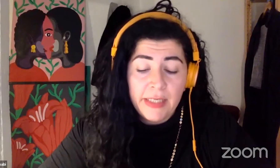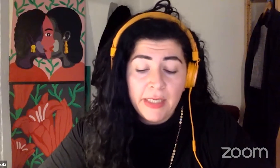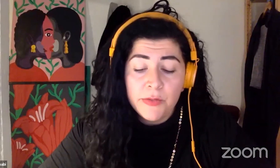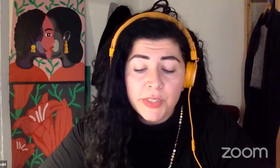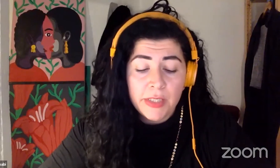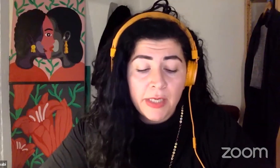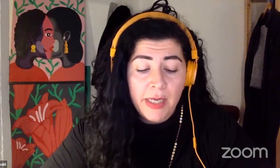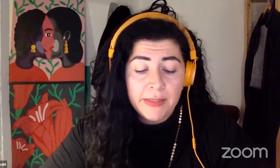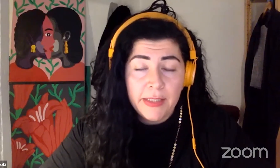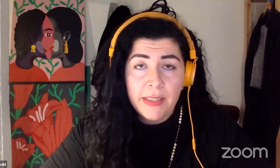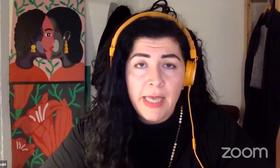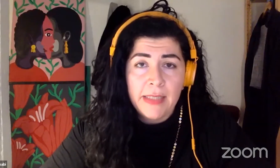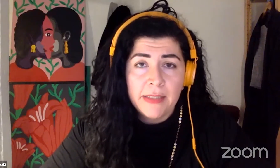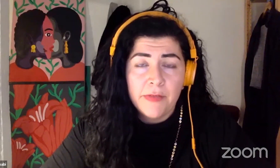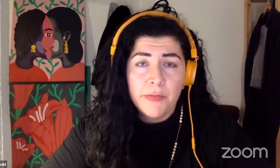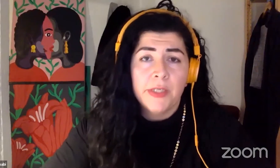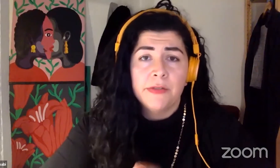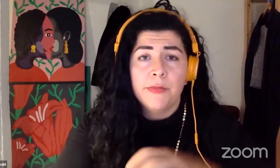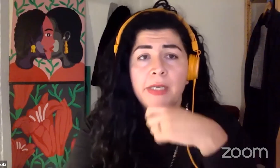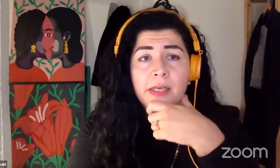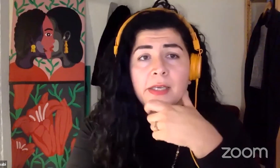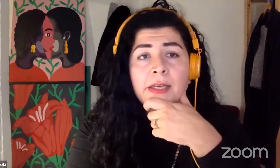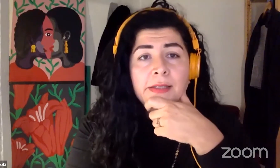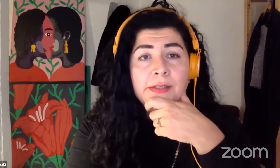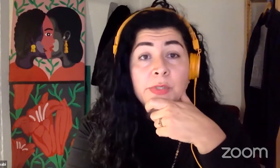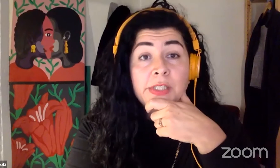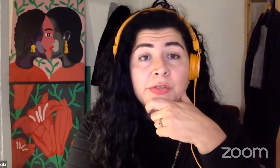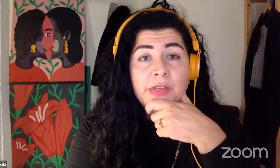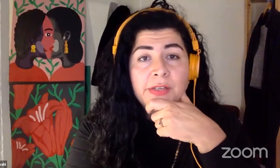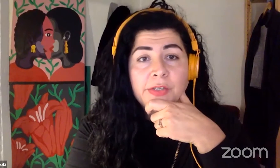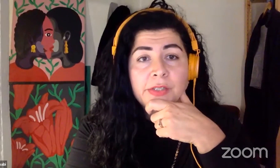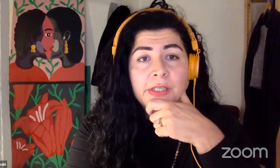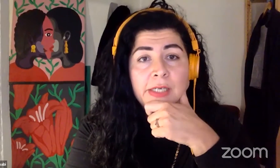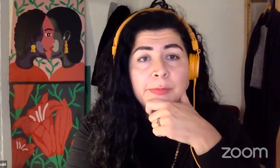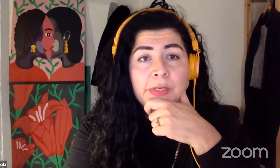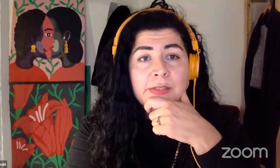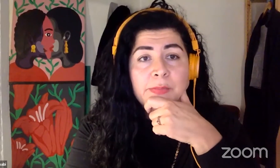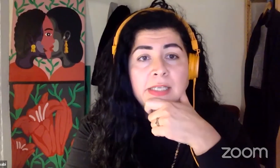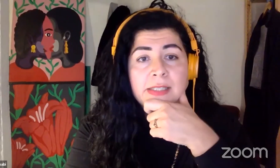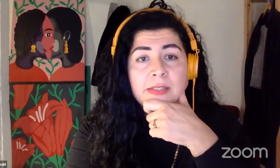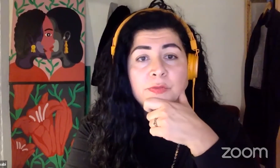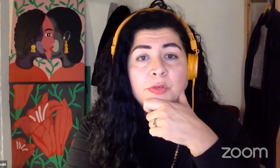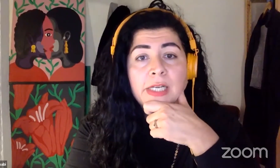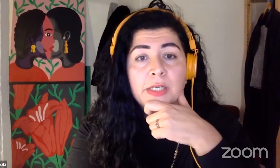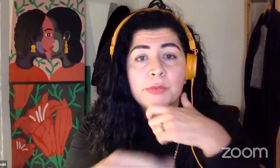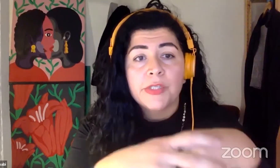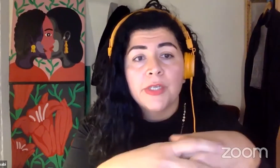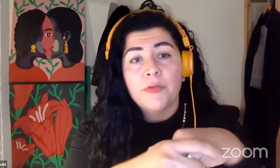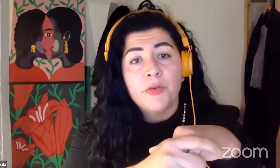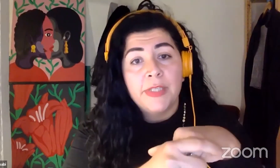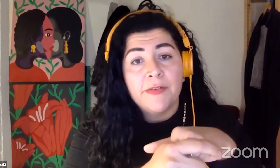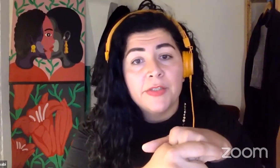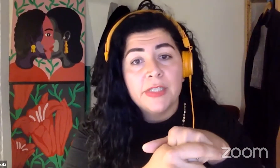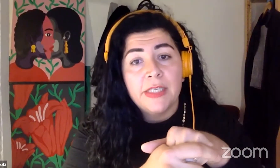inclusion and actively worked to make the Swedish theatre a space for inclusion and for diversity,